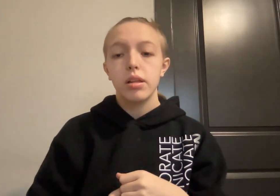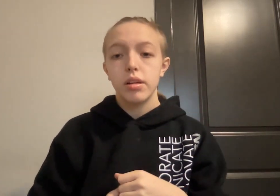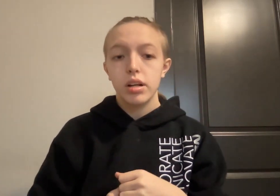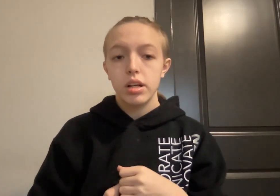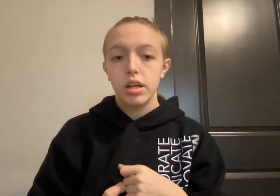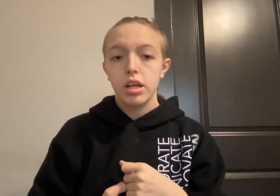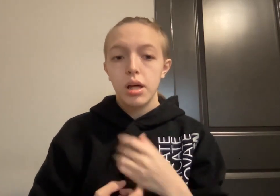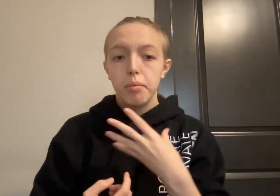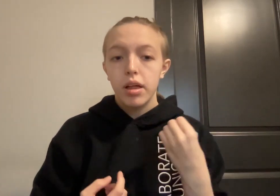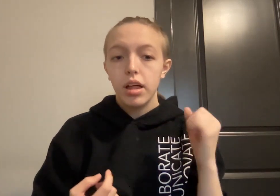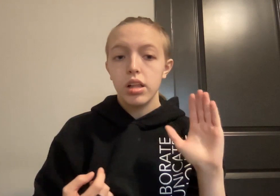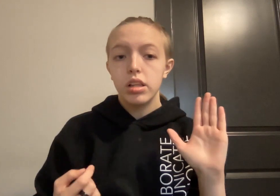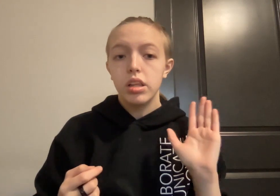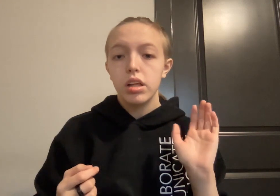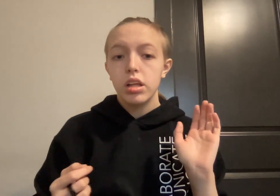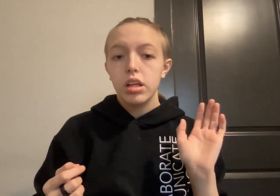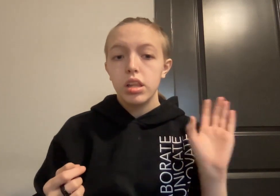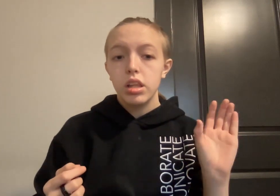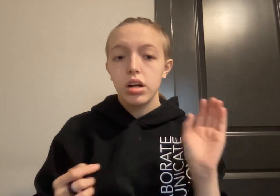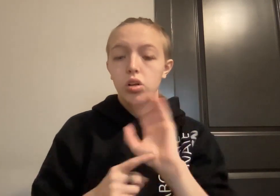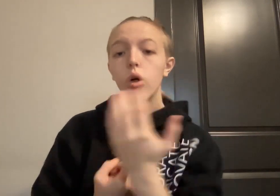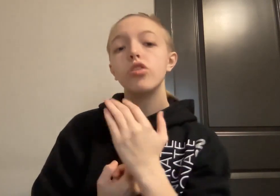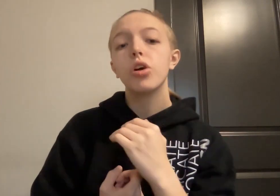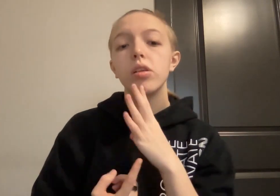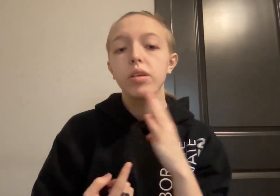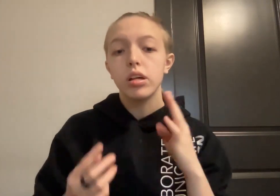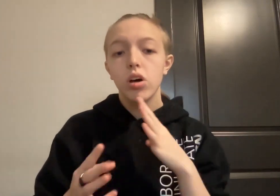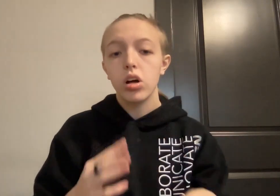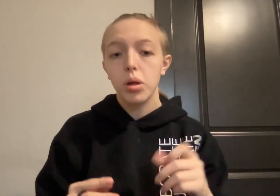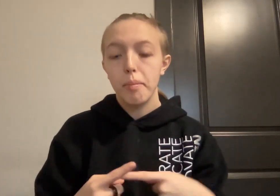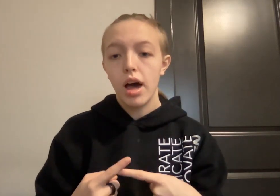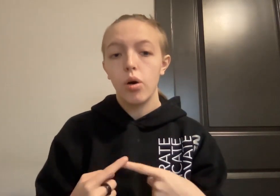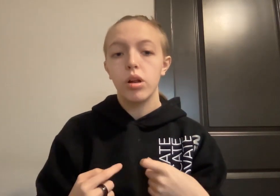community and their culture being talked about